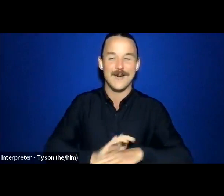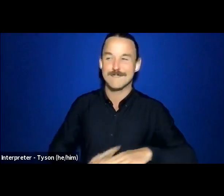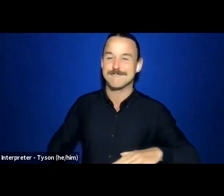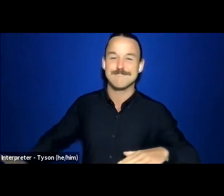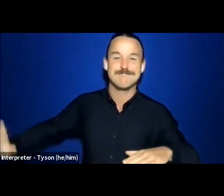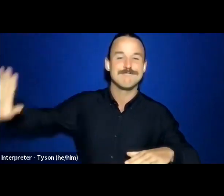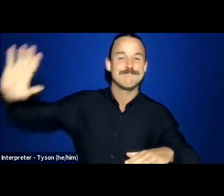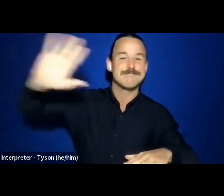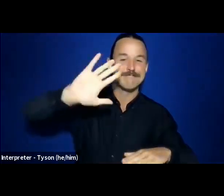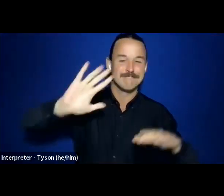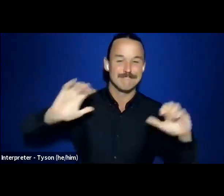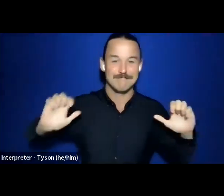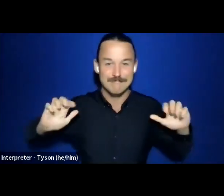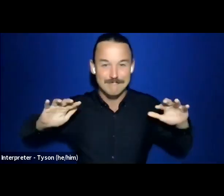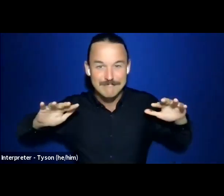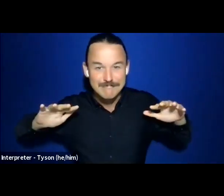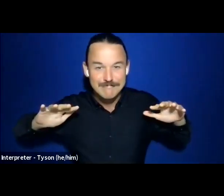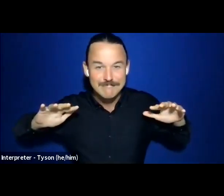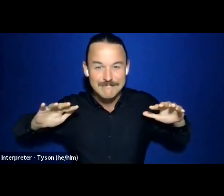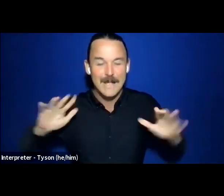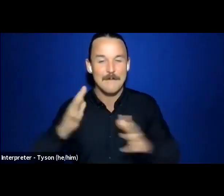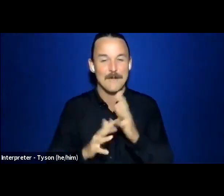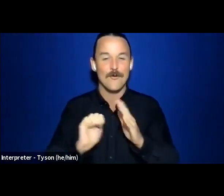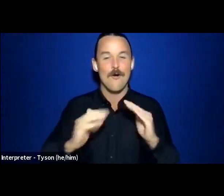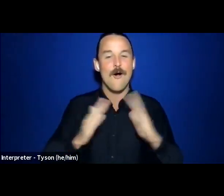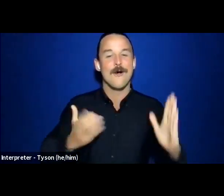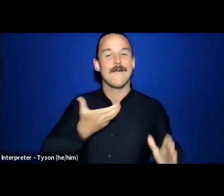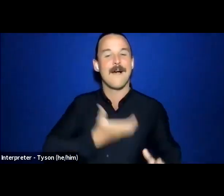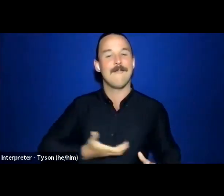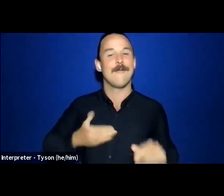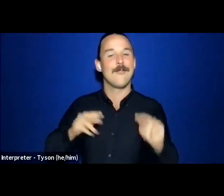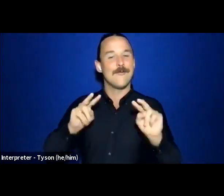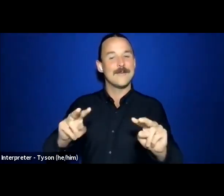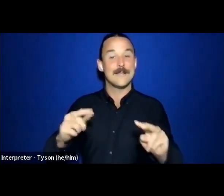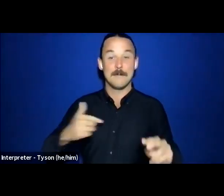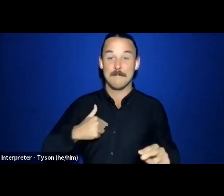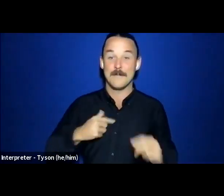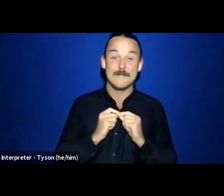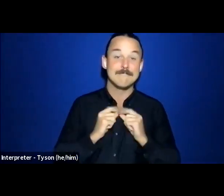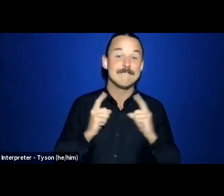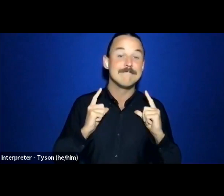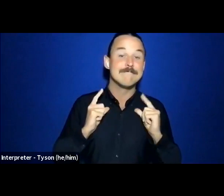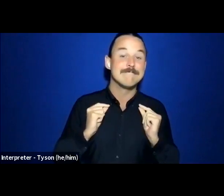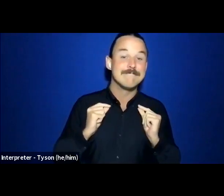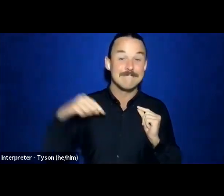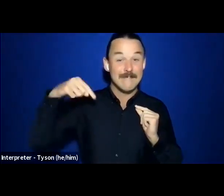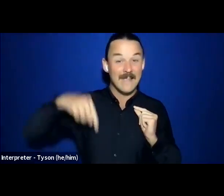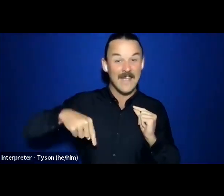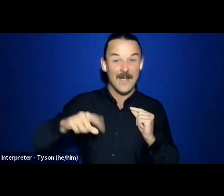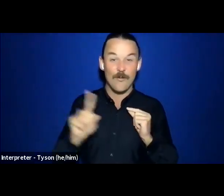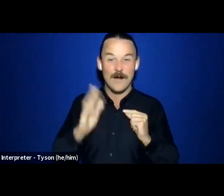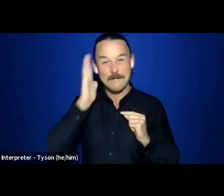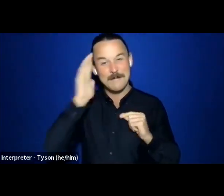coming together from every corner of Australia. and it also means you get to choose and it also means you get to tune in, from the comfort of your own home. I am bow tie on top. slippers